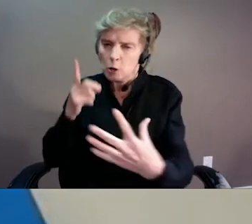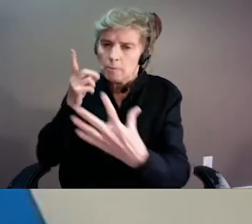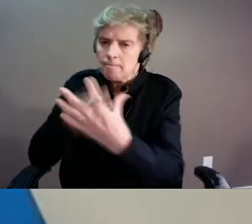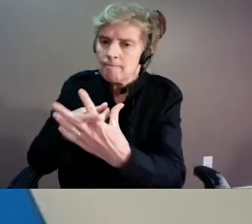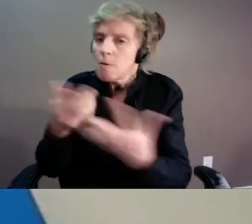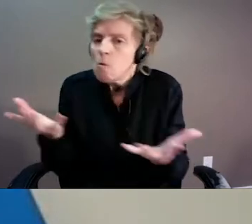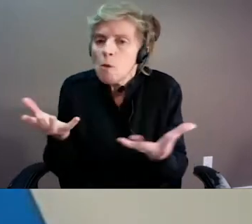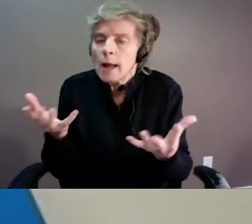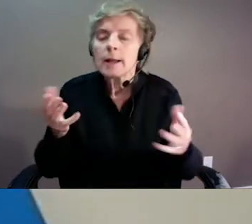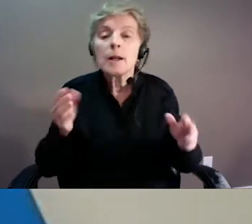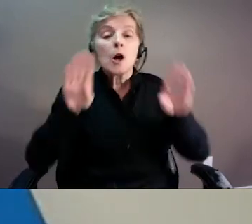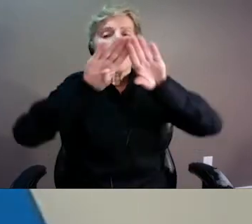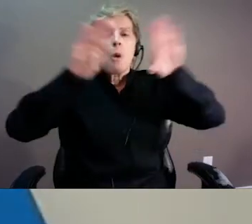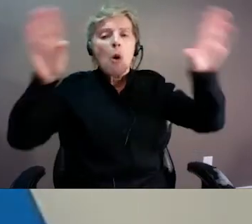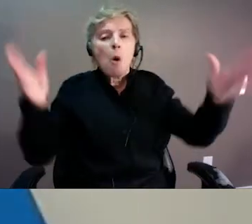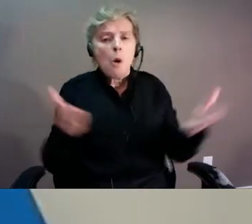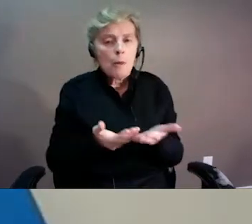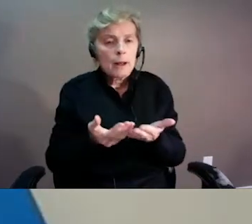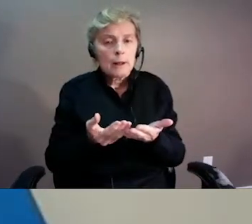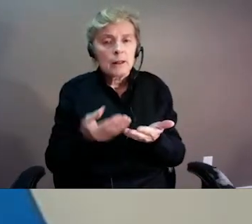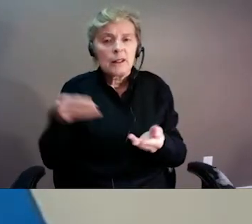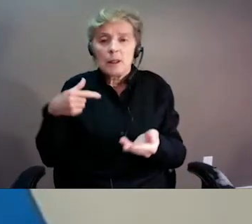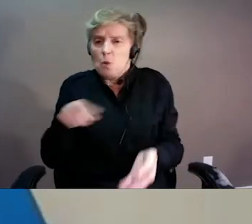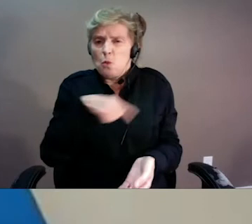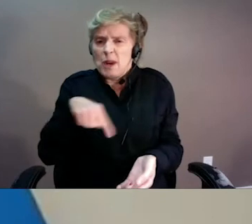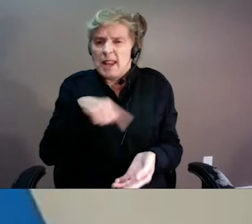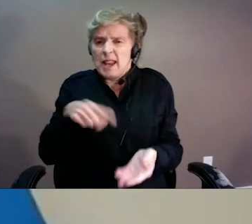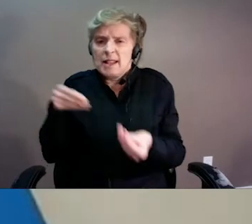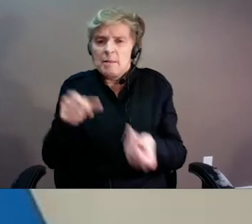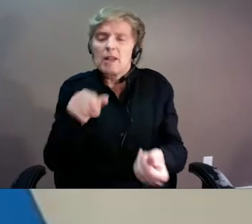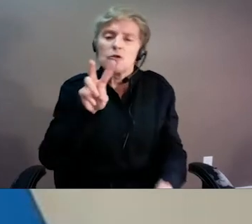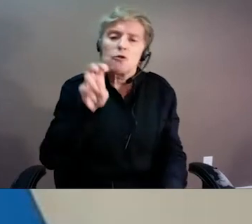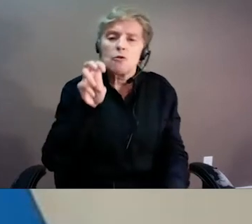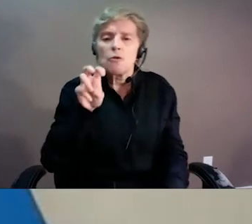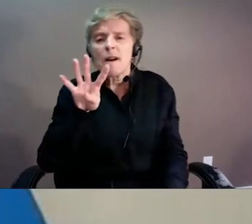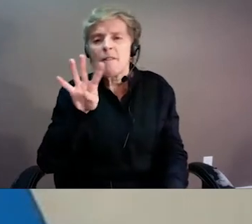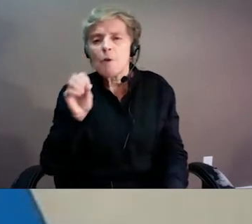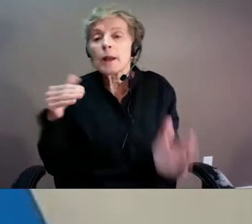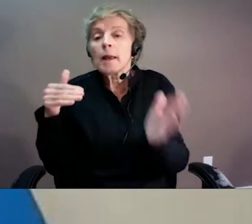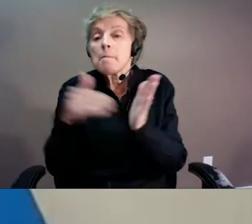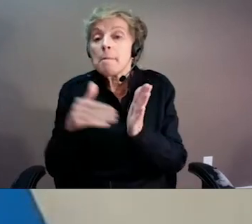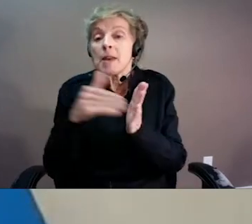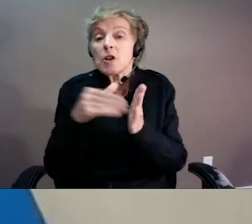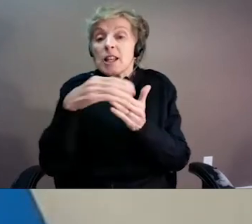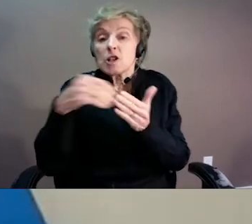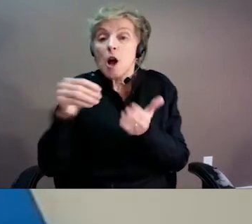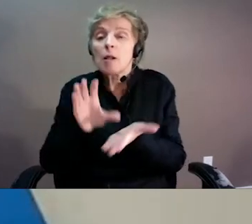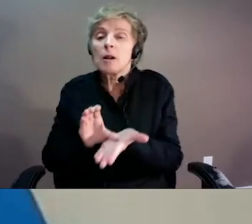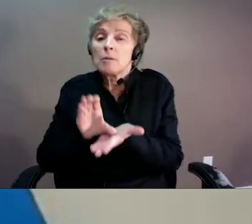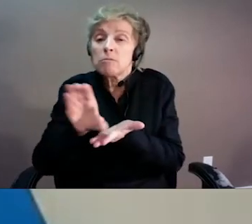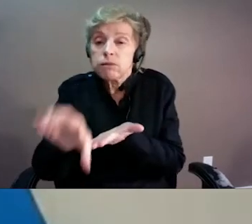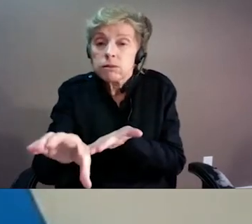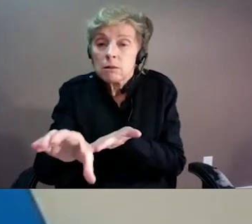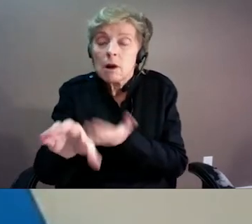globally we spend about 240 million dollars or so on foreign assistance that is specifically